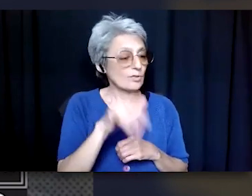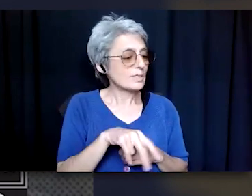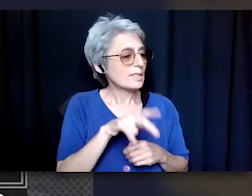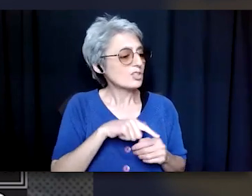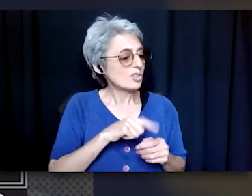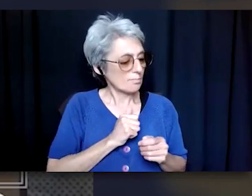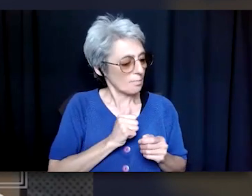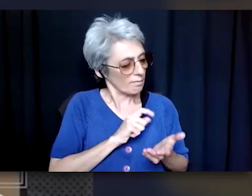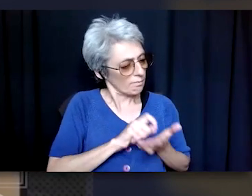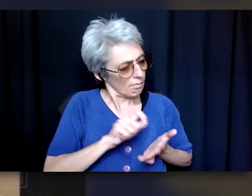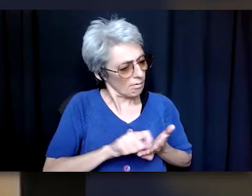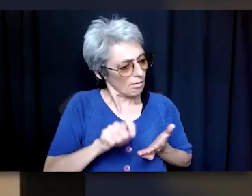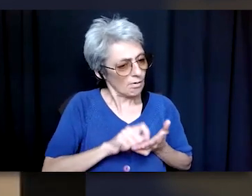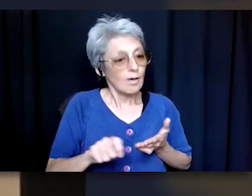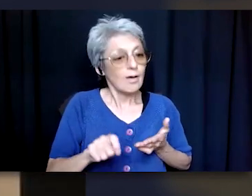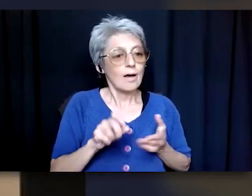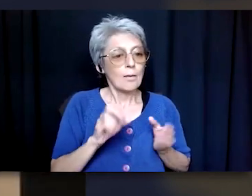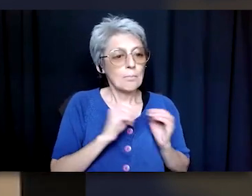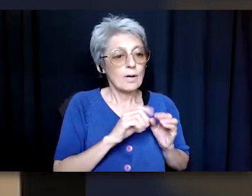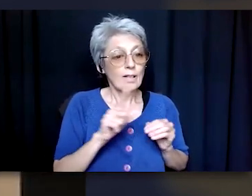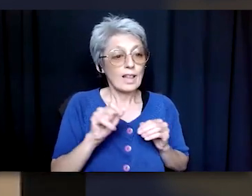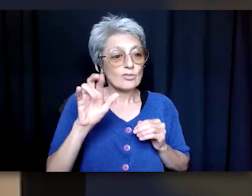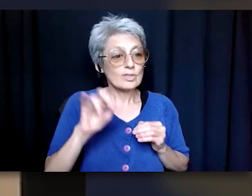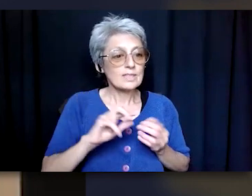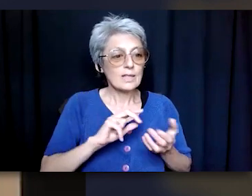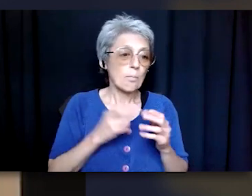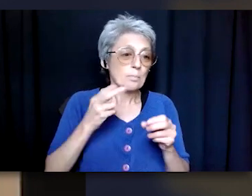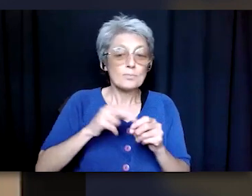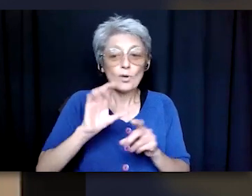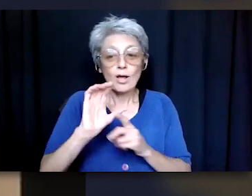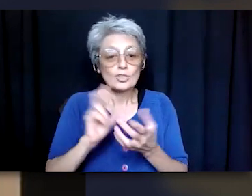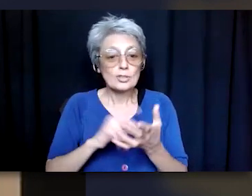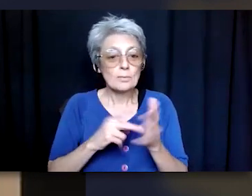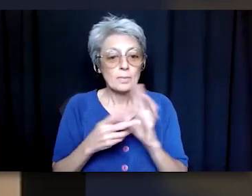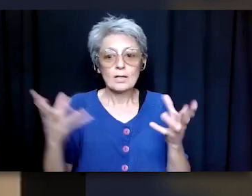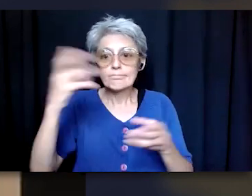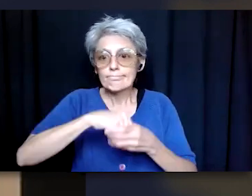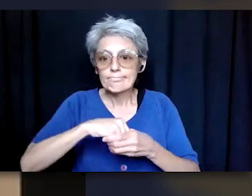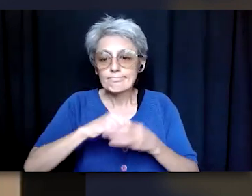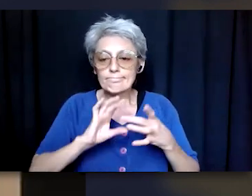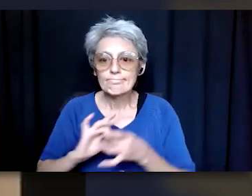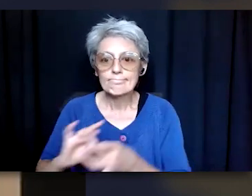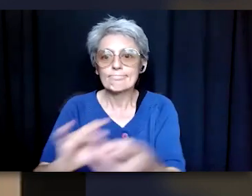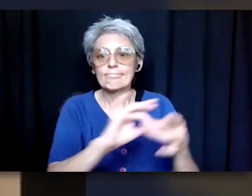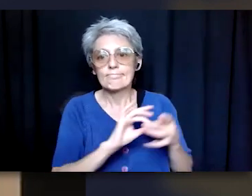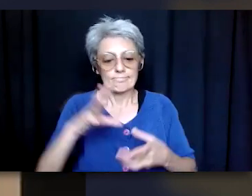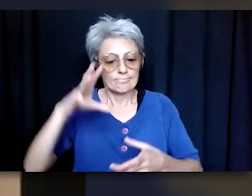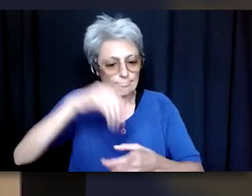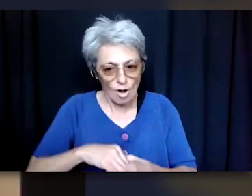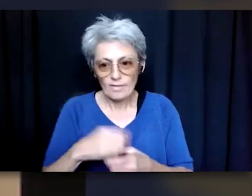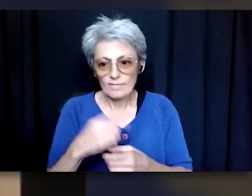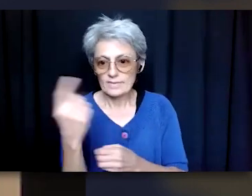So it’s very much being a part of something. But what do you do when the thing that you’re a part